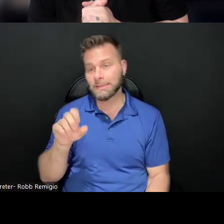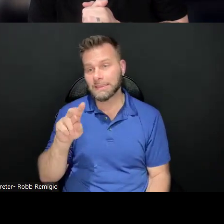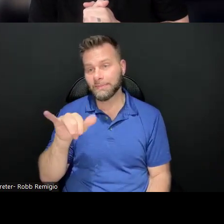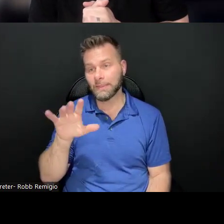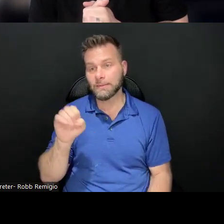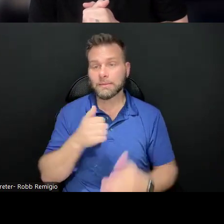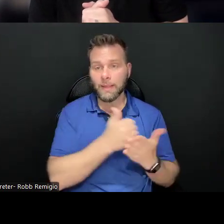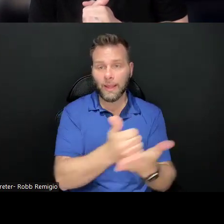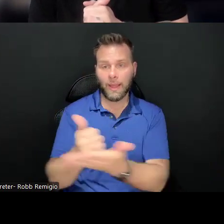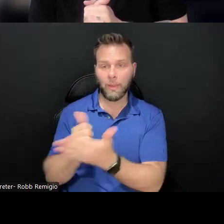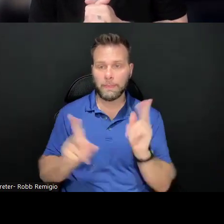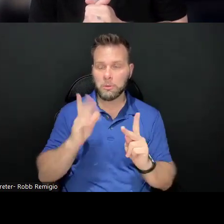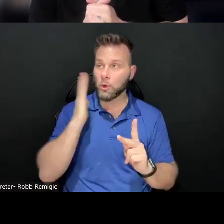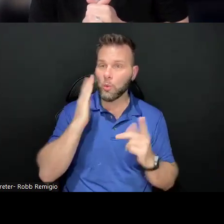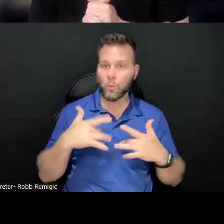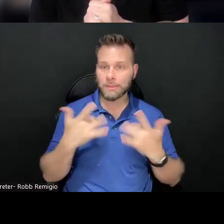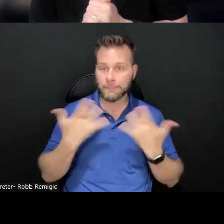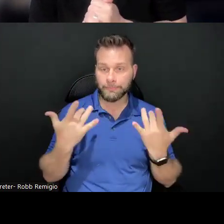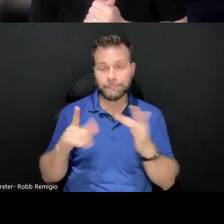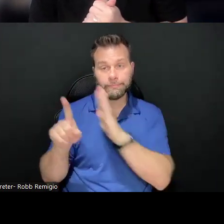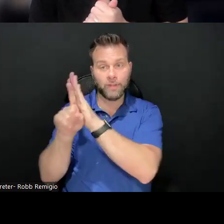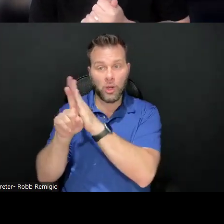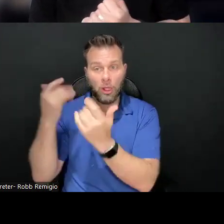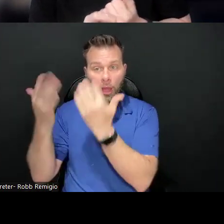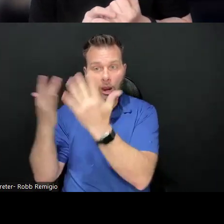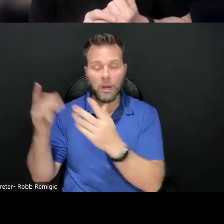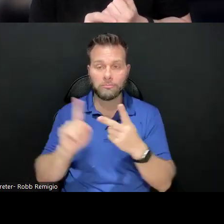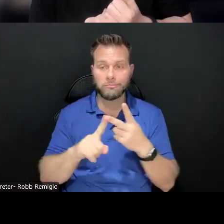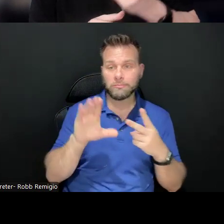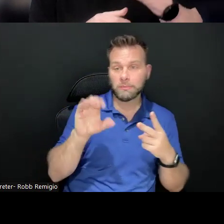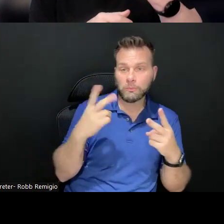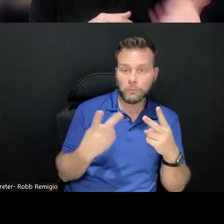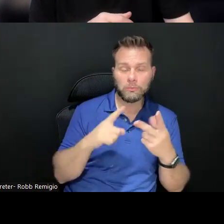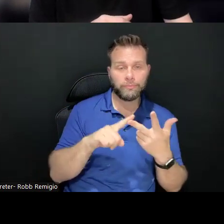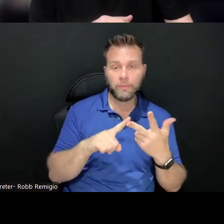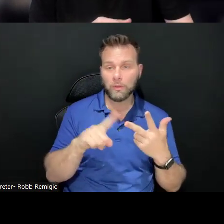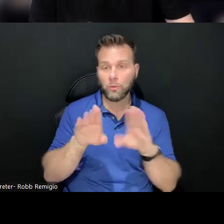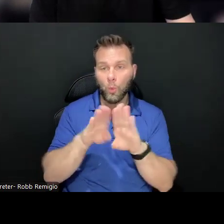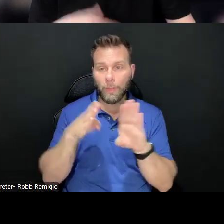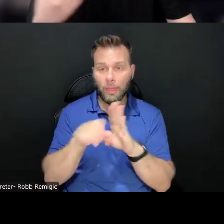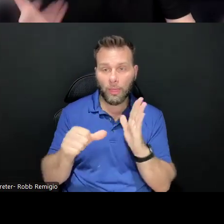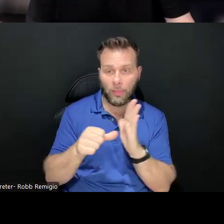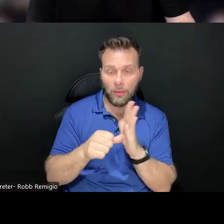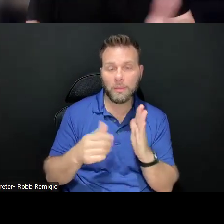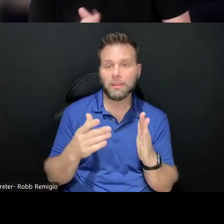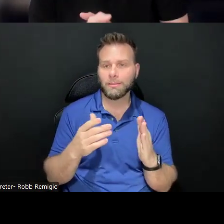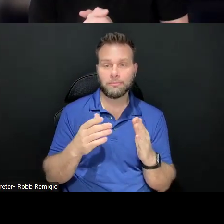devices and technology in a makes people aware of what's going on around PEM this happen fire alarms, carbon monoxide